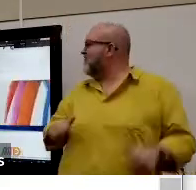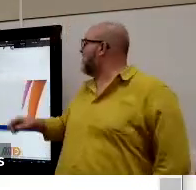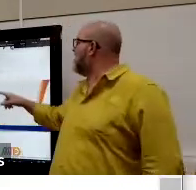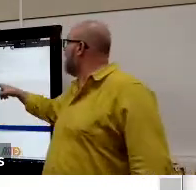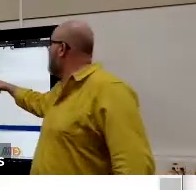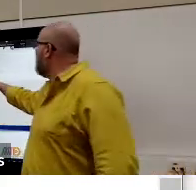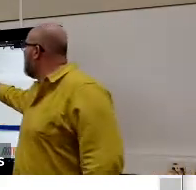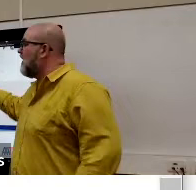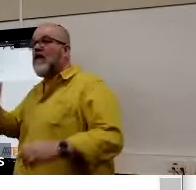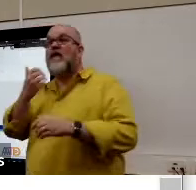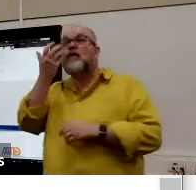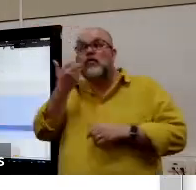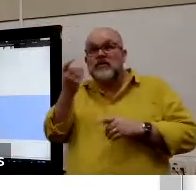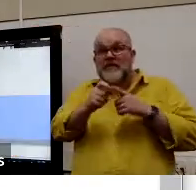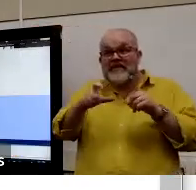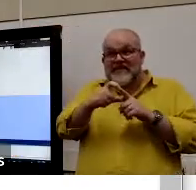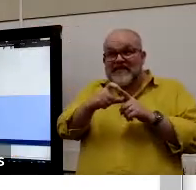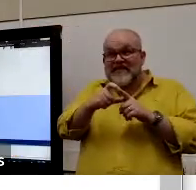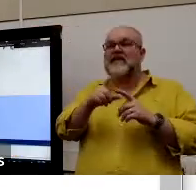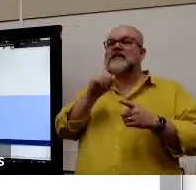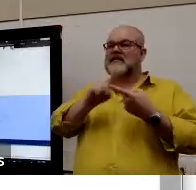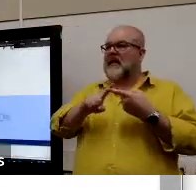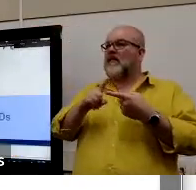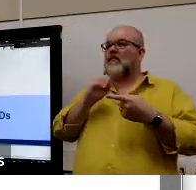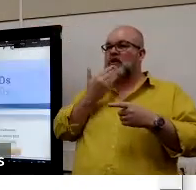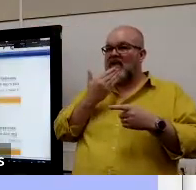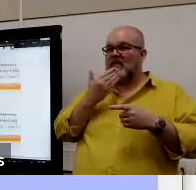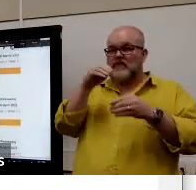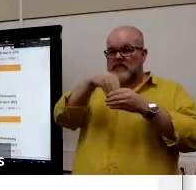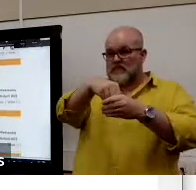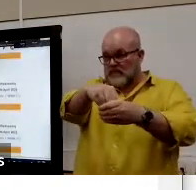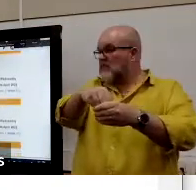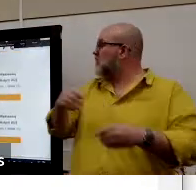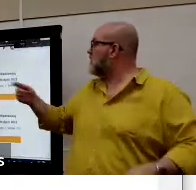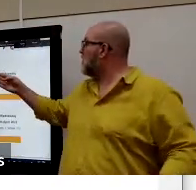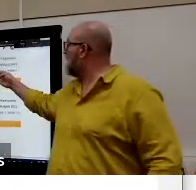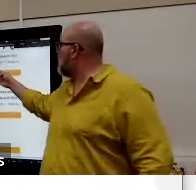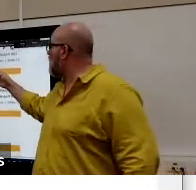Good thank you, so Future PDs... That's private information...